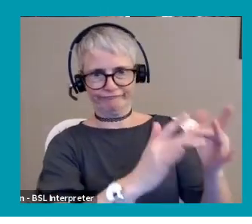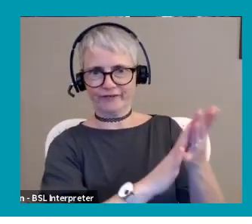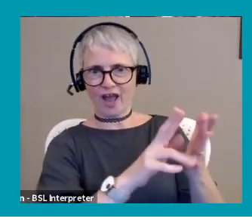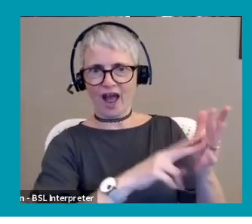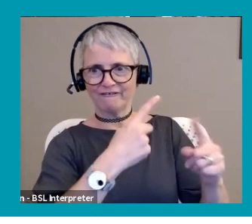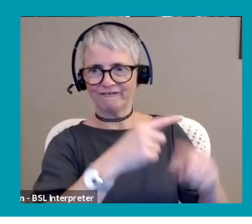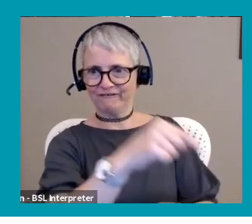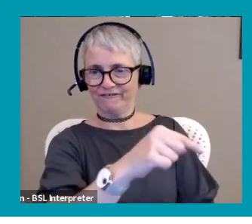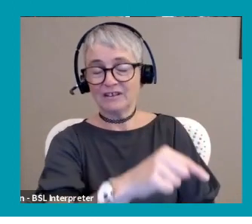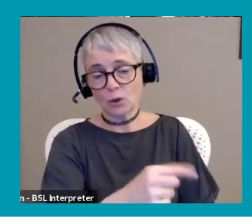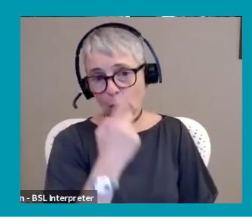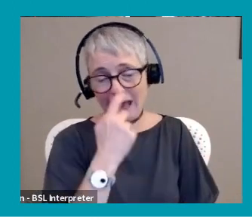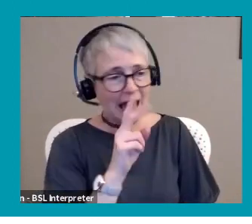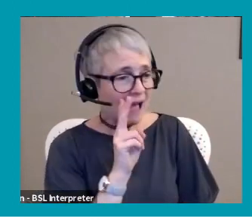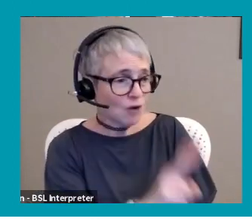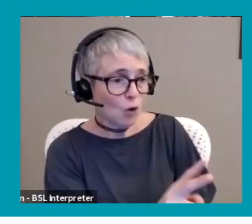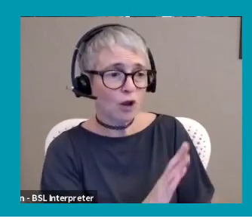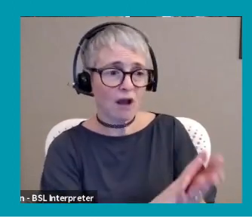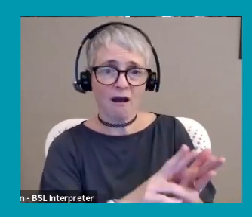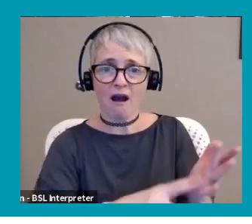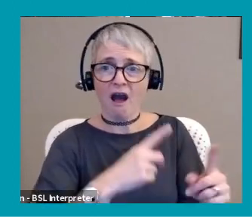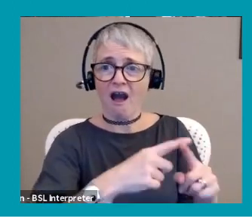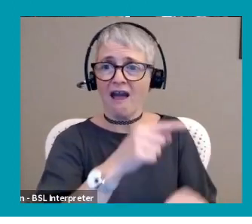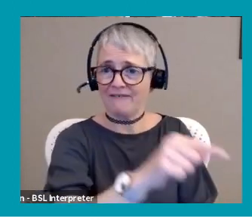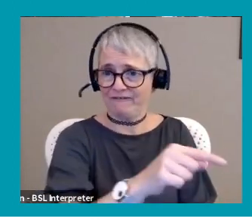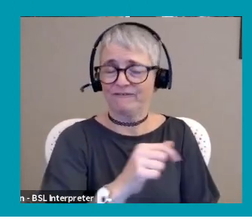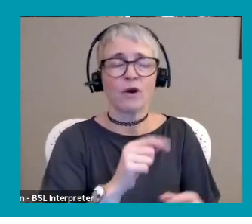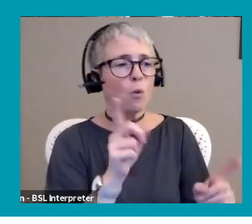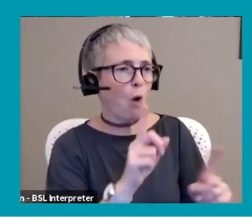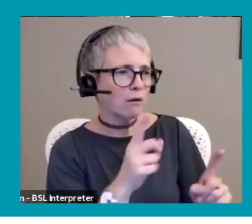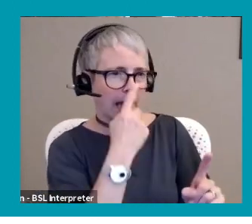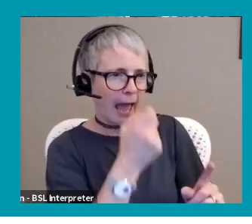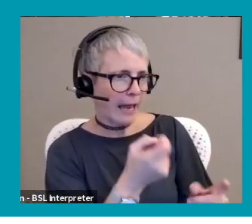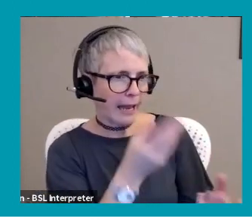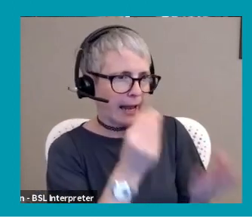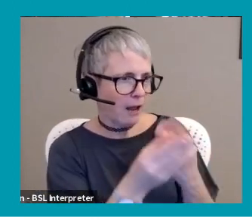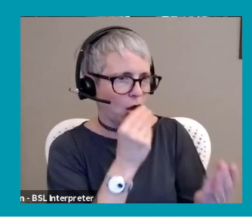spend some time checking out the webinars that you feel are going to give you the biggest uplift